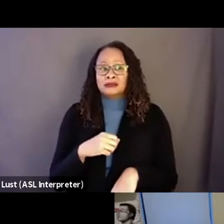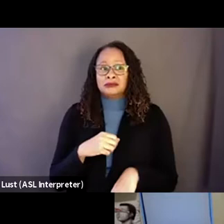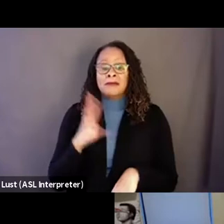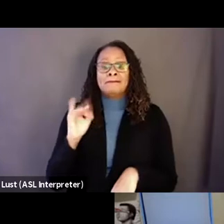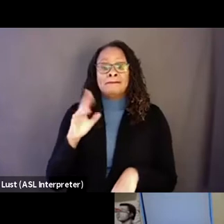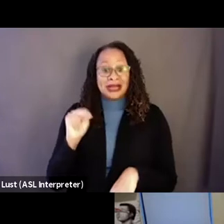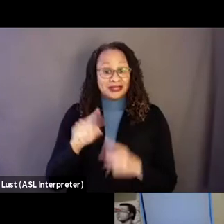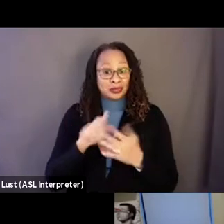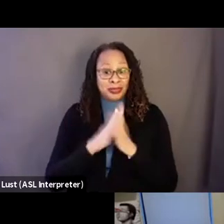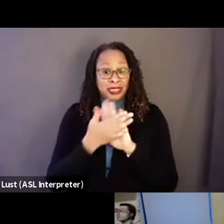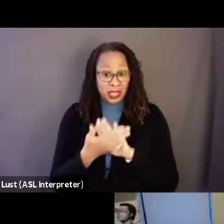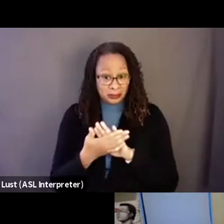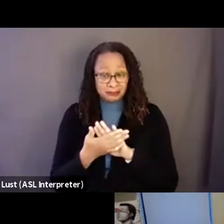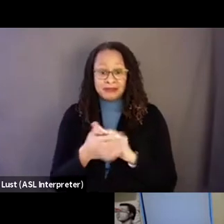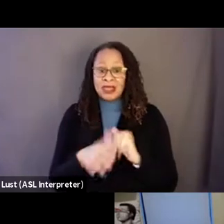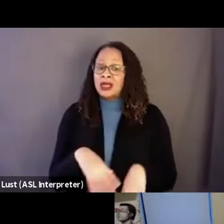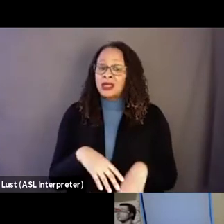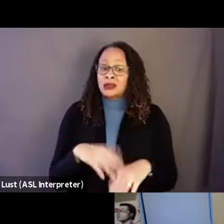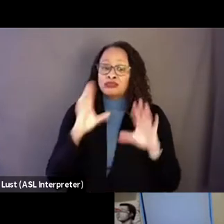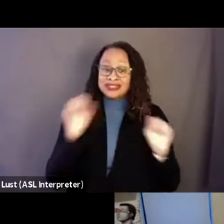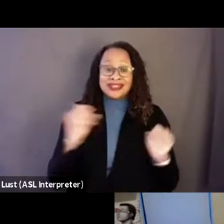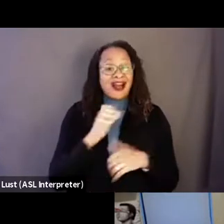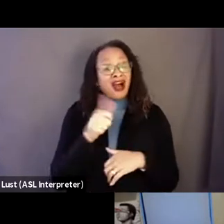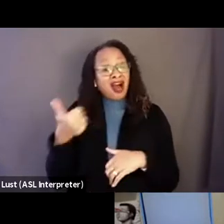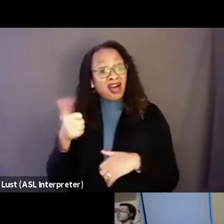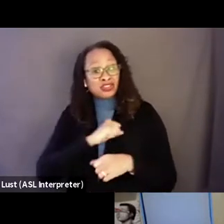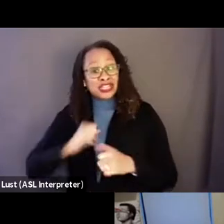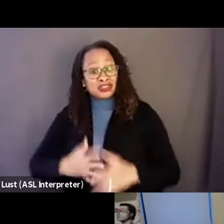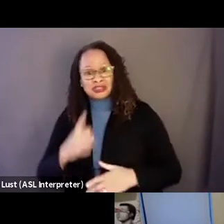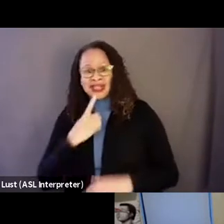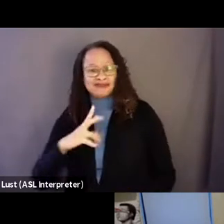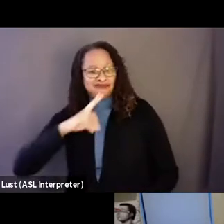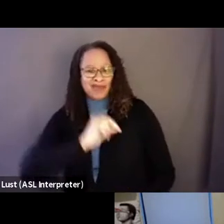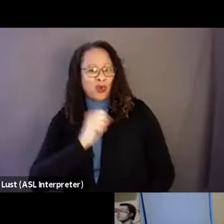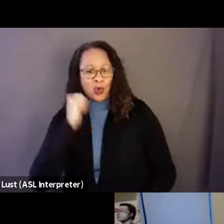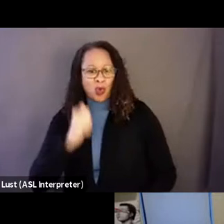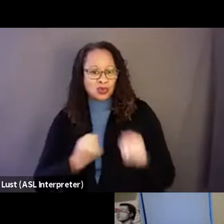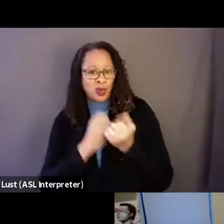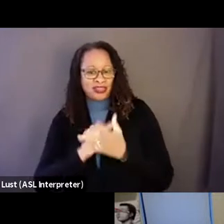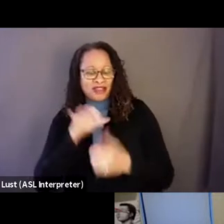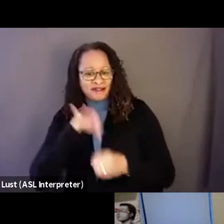they were supporting Trump's claims essentially. And then reading a picture of one of the people there